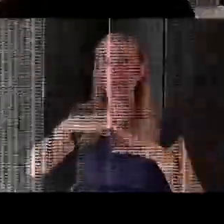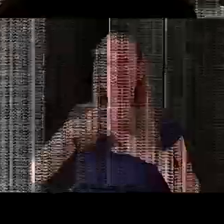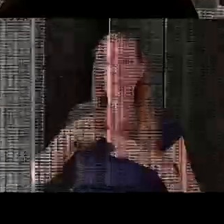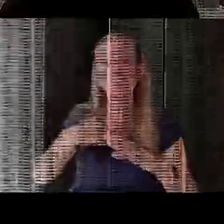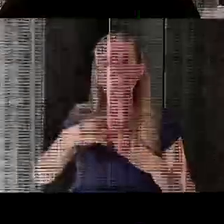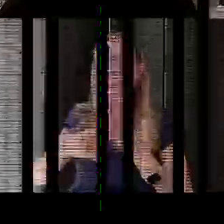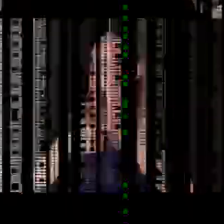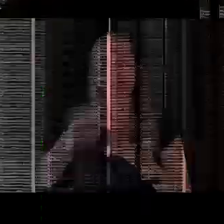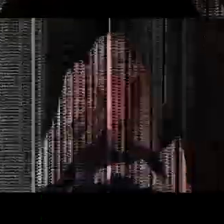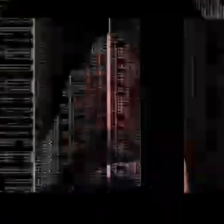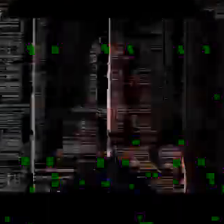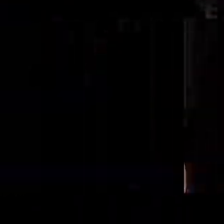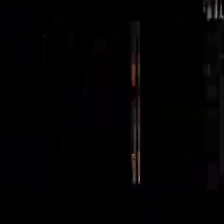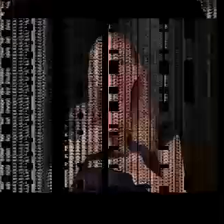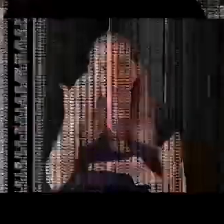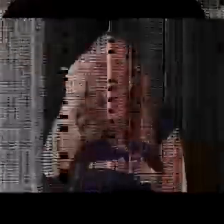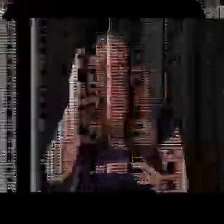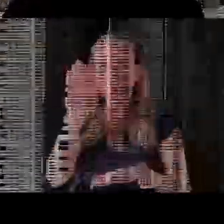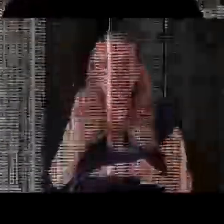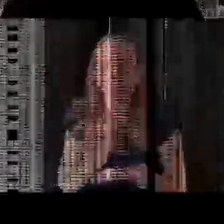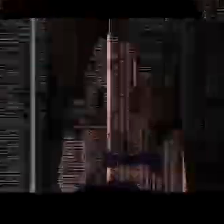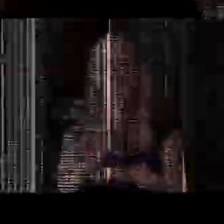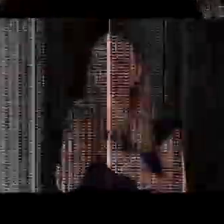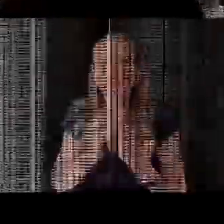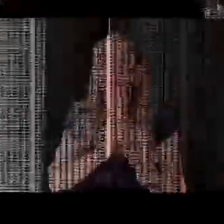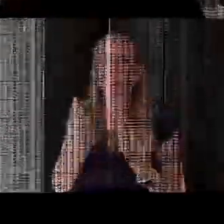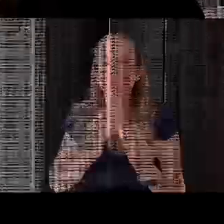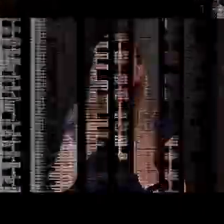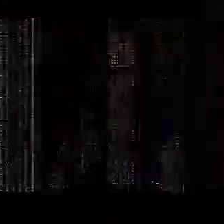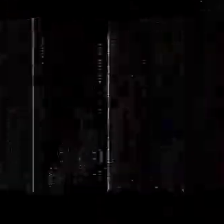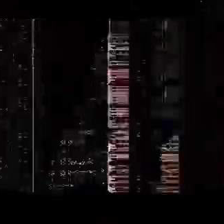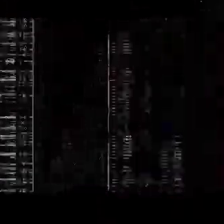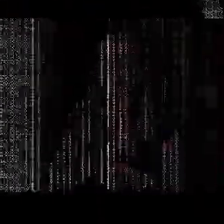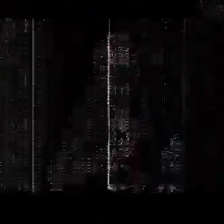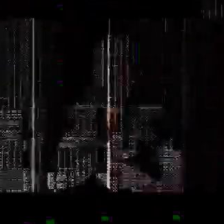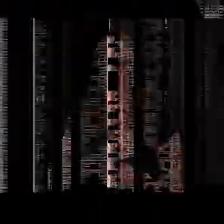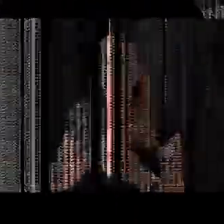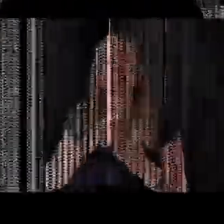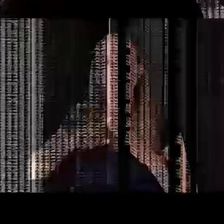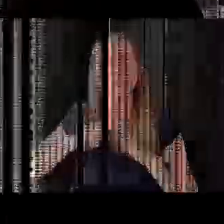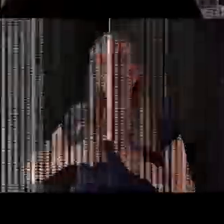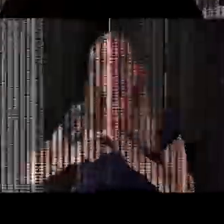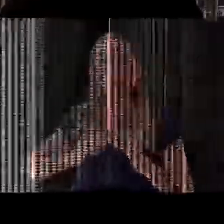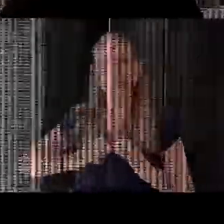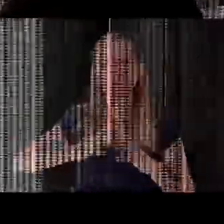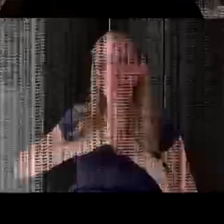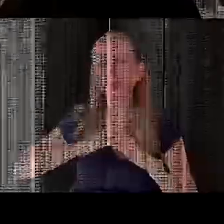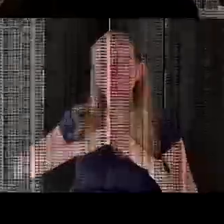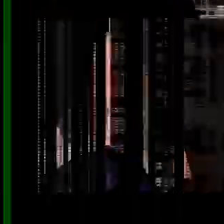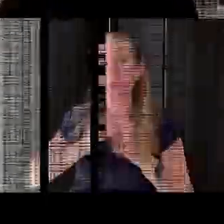them and we know less about them even though we are starting to build a general awareness of